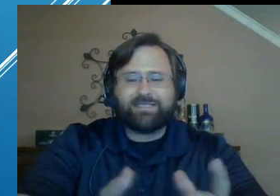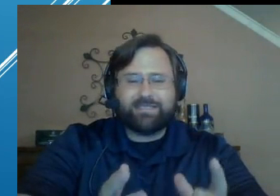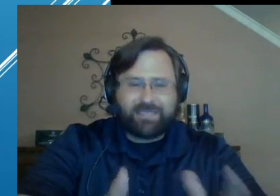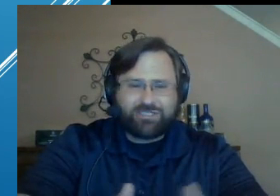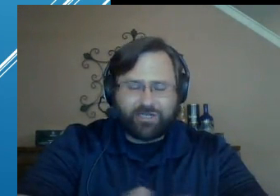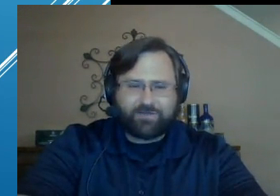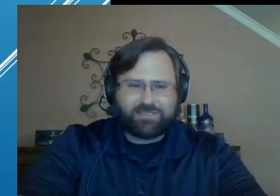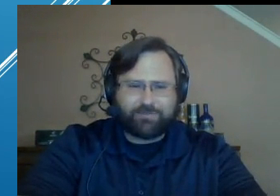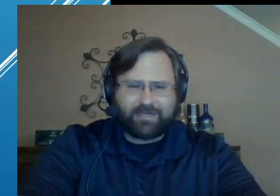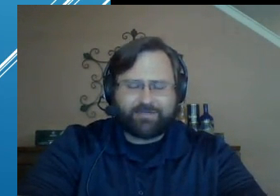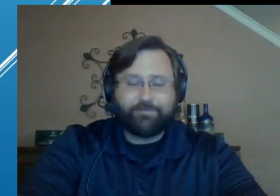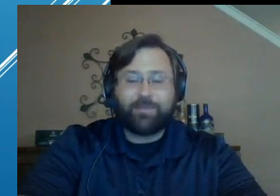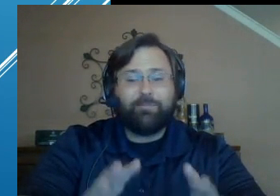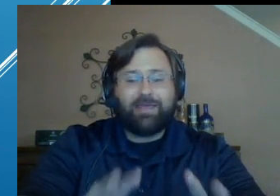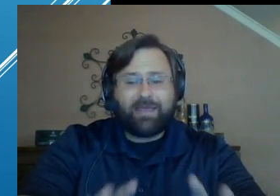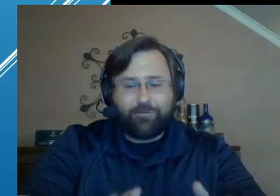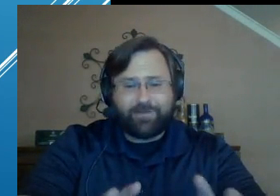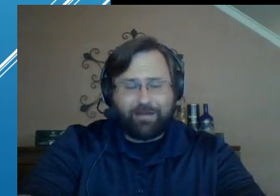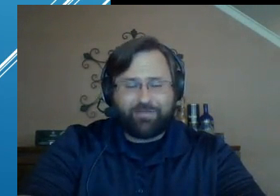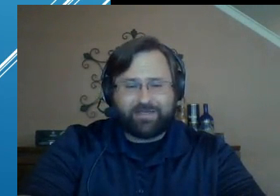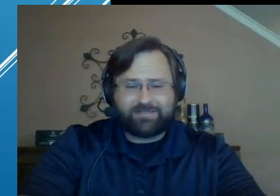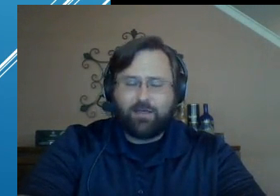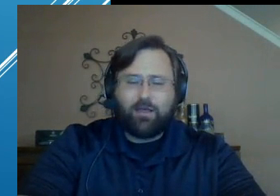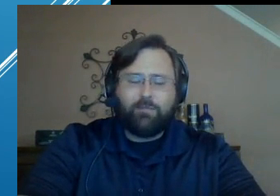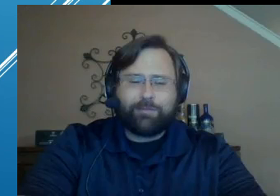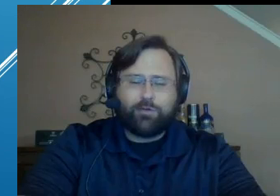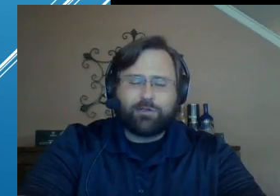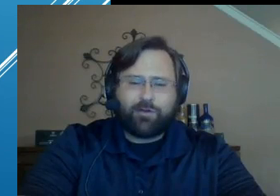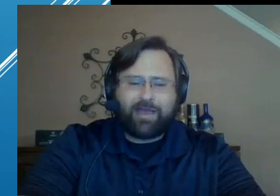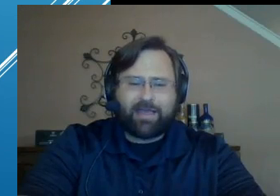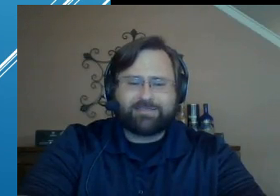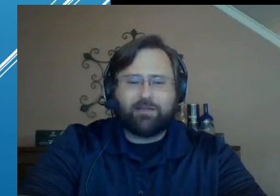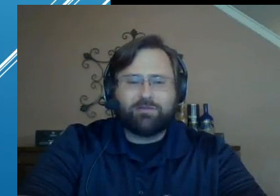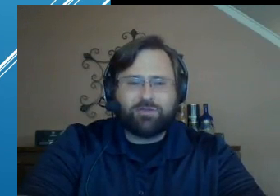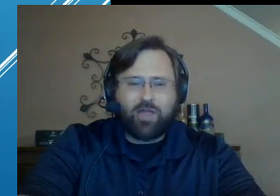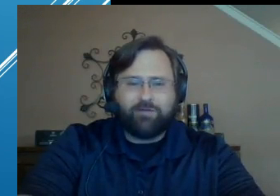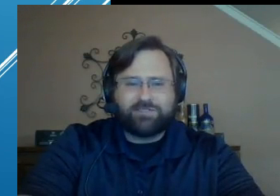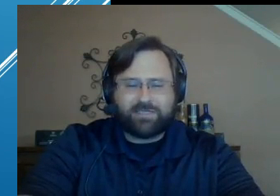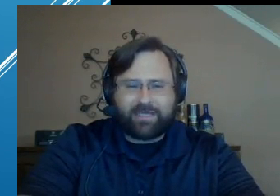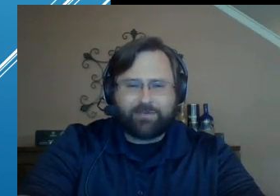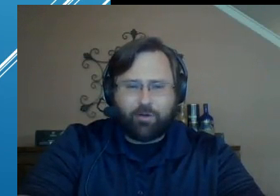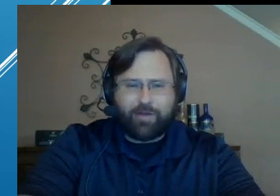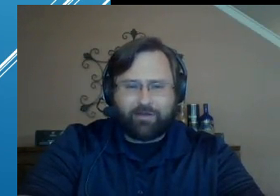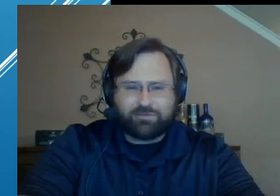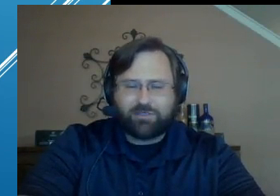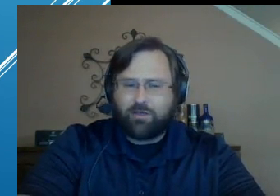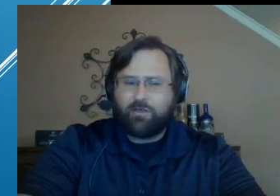is the deletion of a subject now be careful about this people who are learning ASL love to delete pronouns